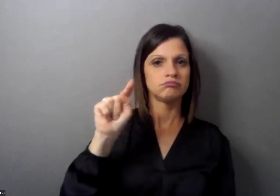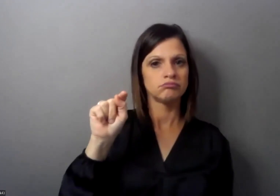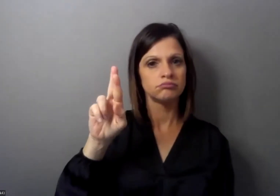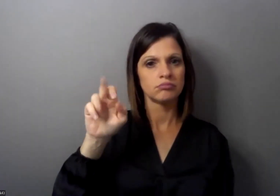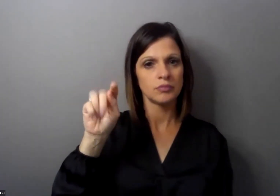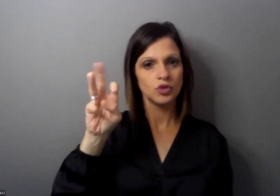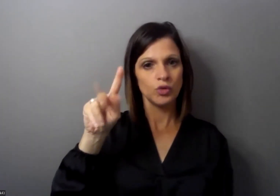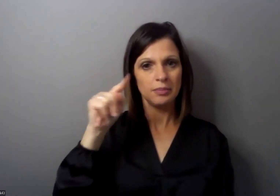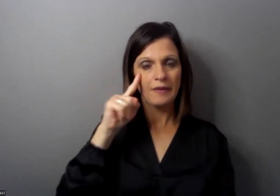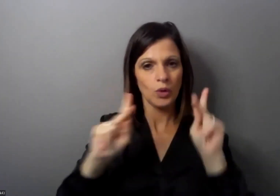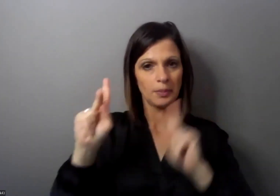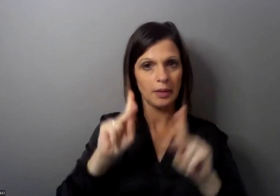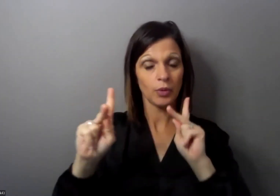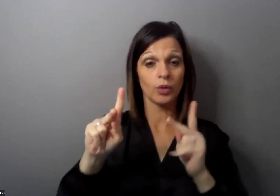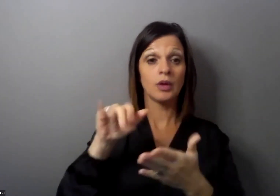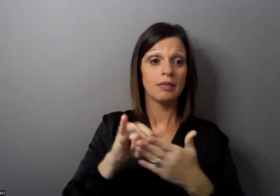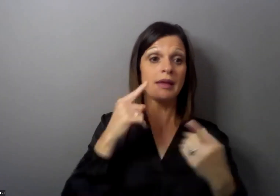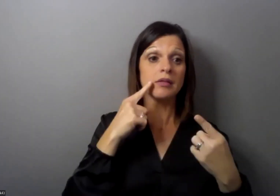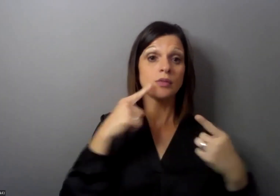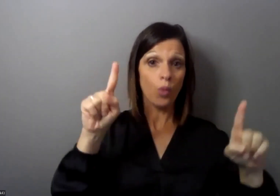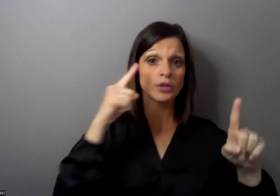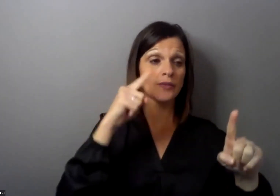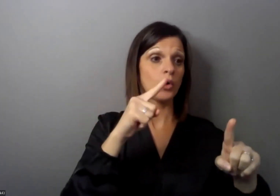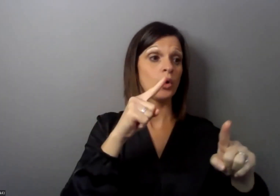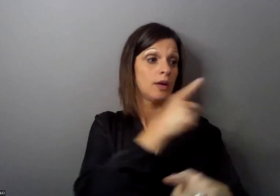That works for both the patient and the insurance and that they are able to do.